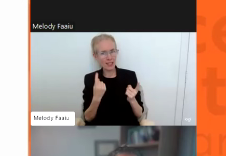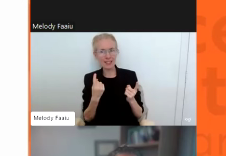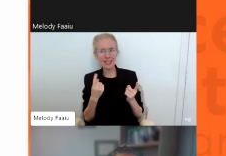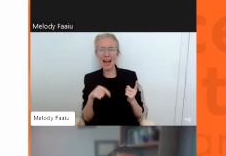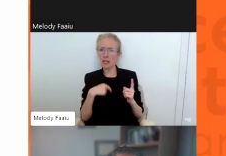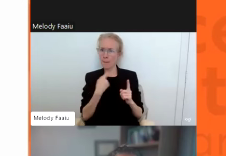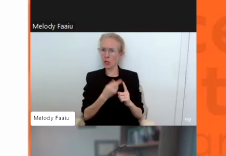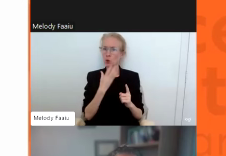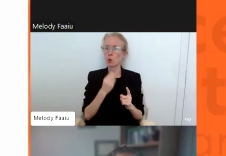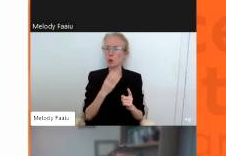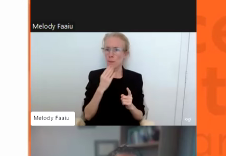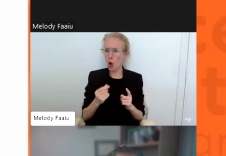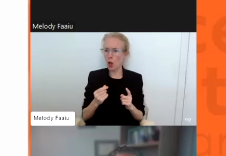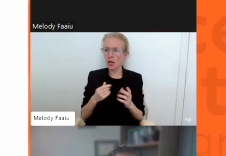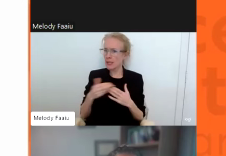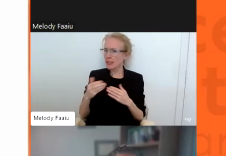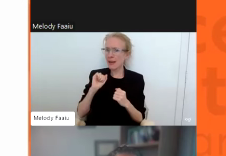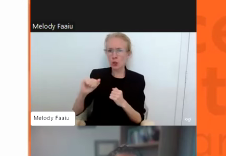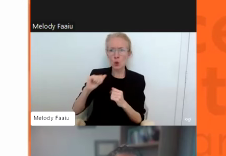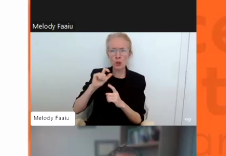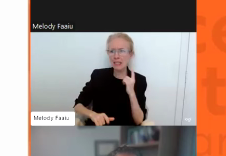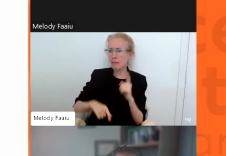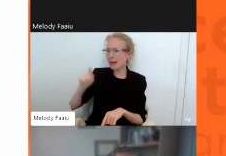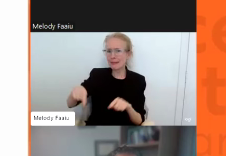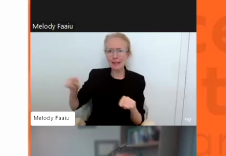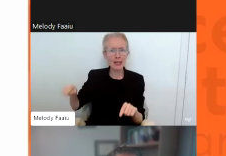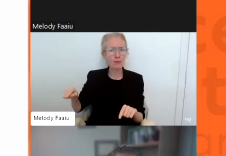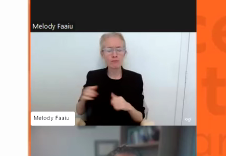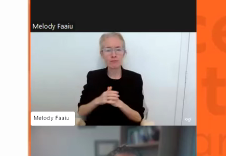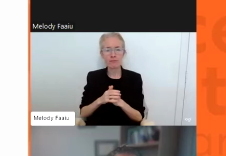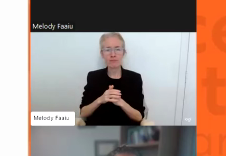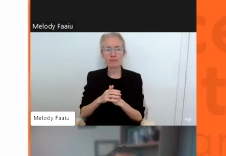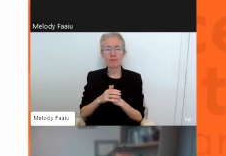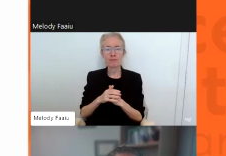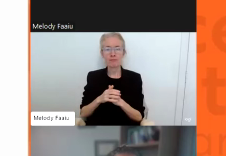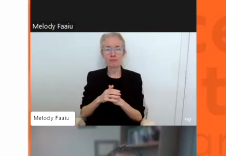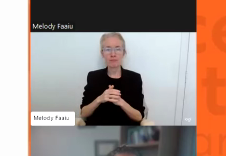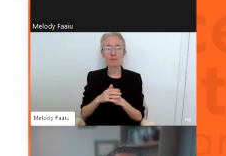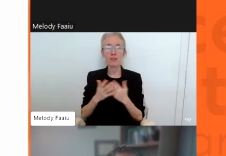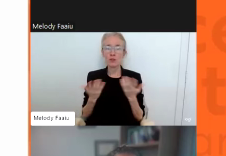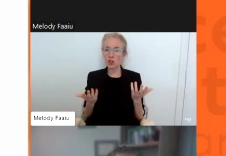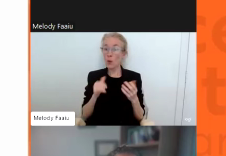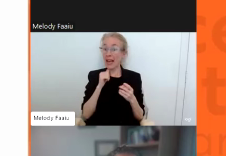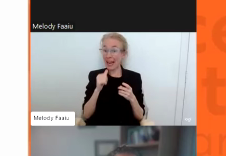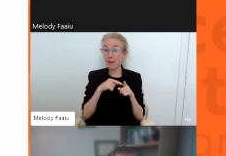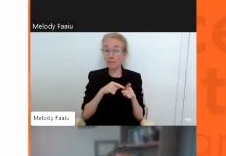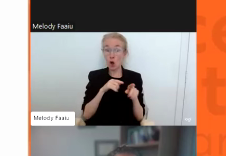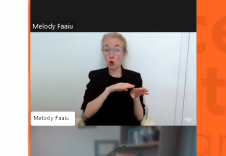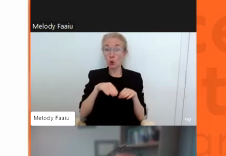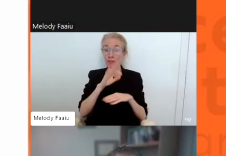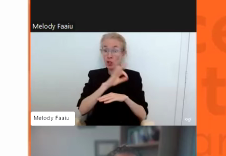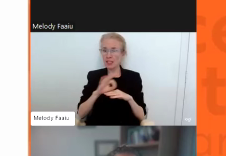possible by everyone, without adaption or requiring little adaptation."